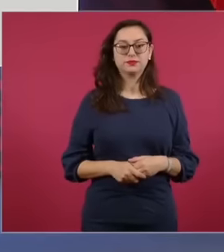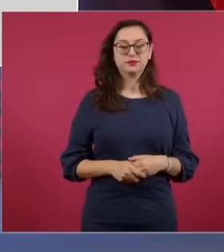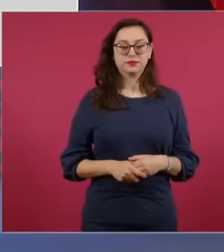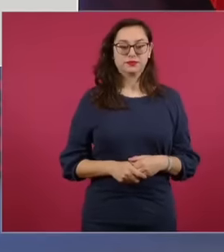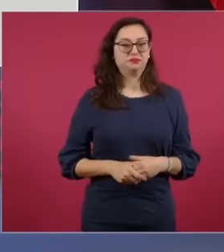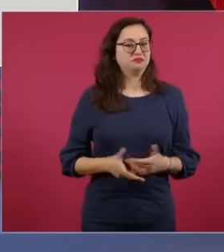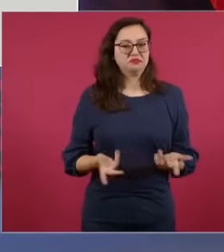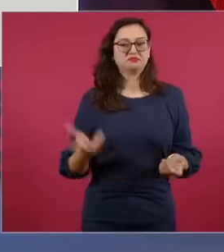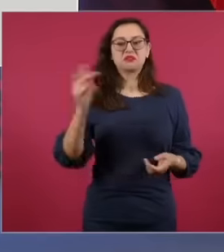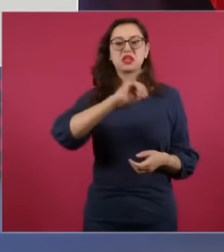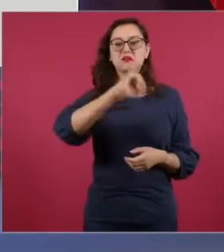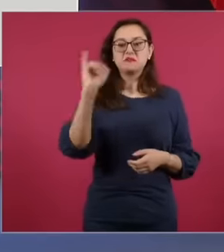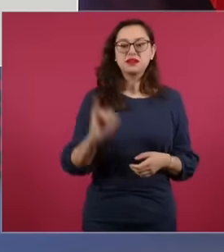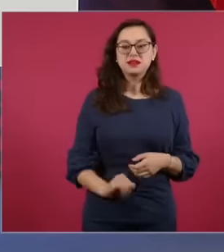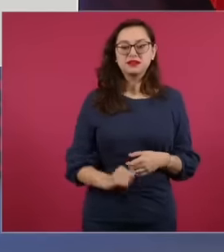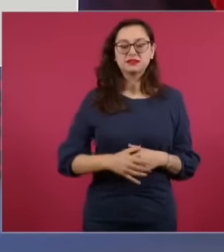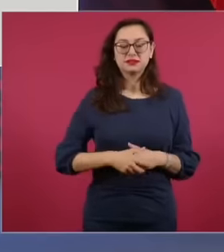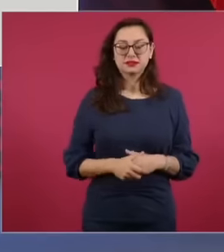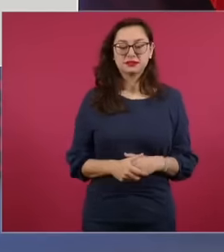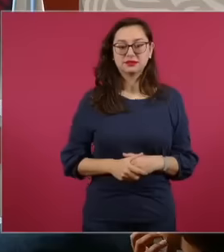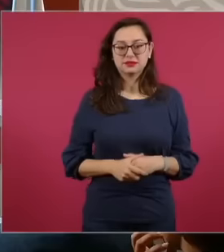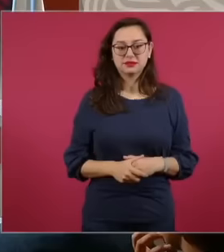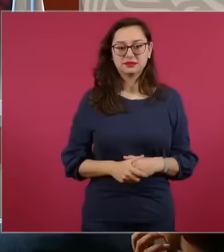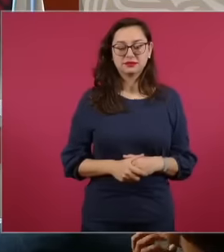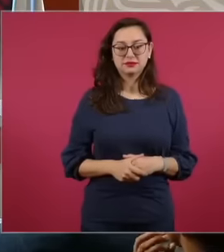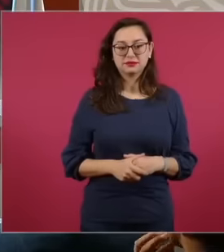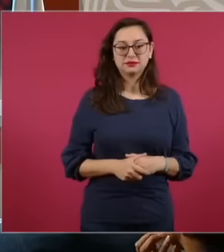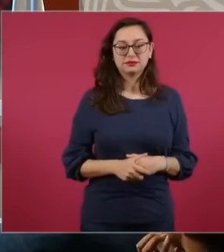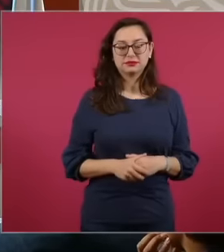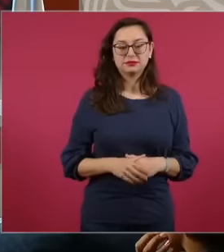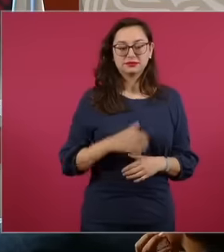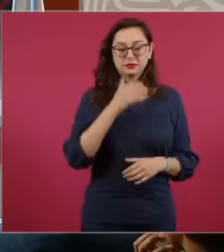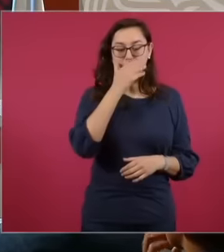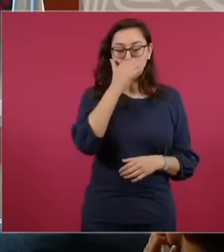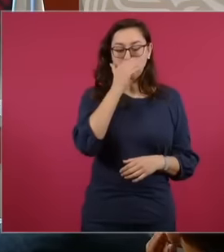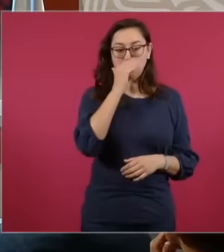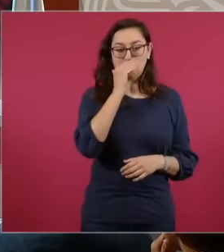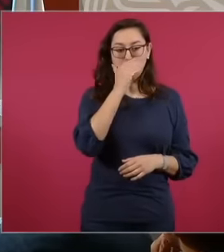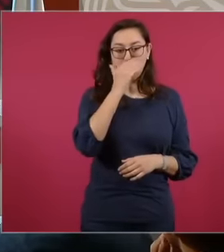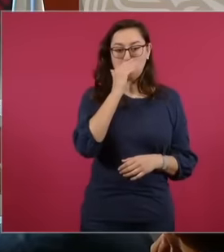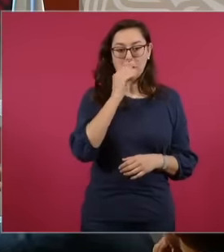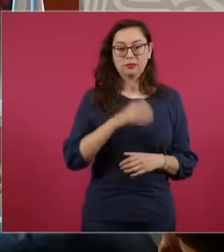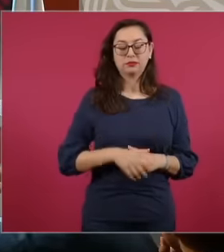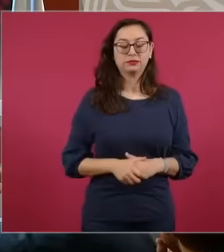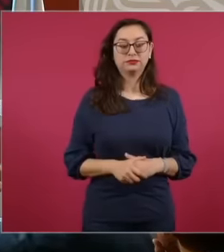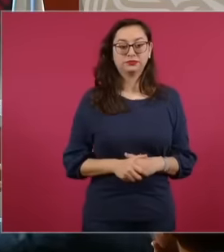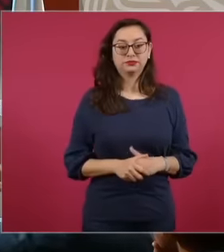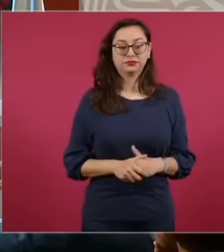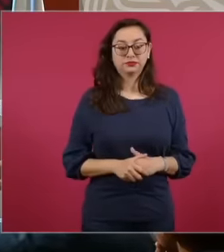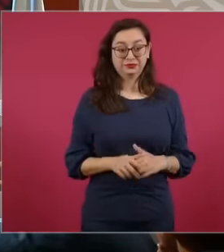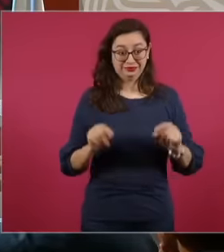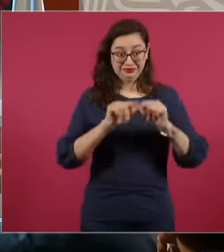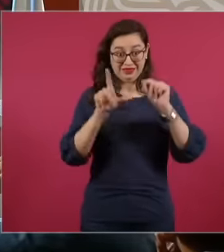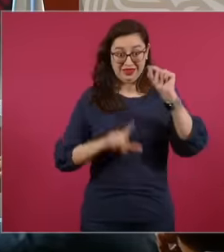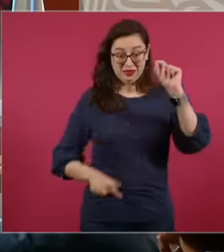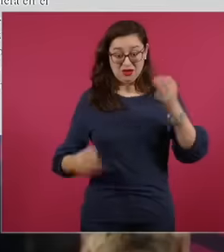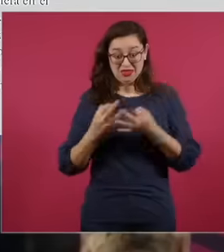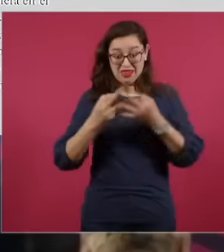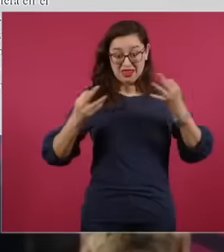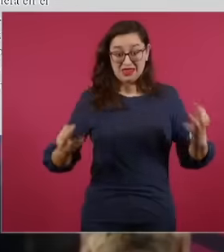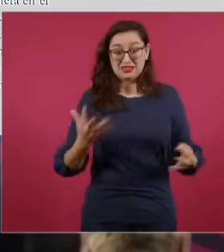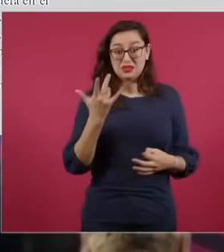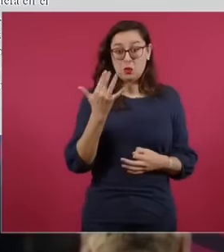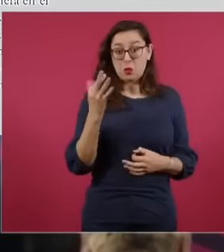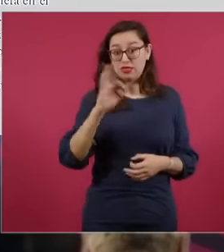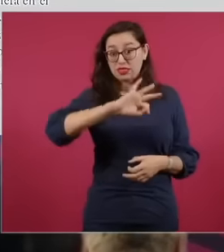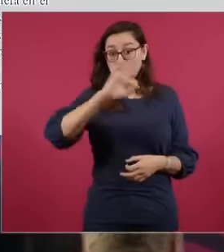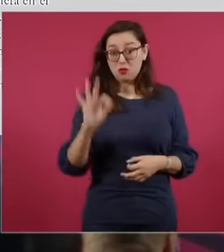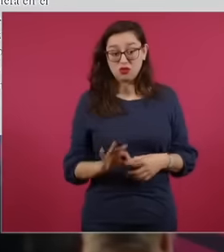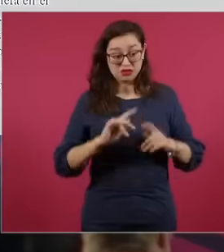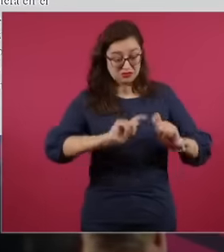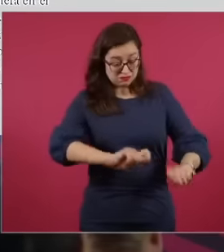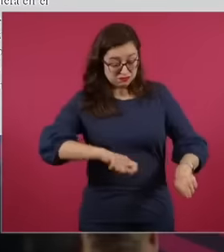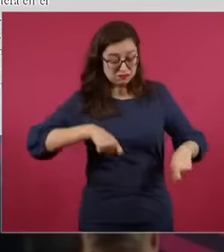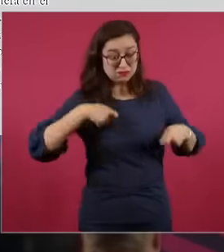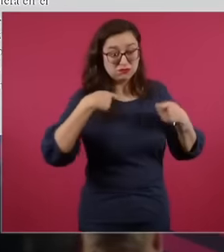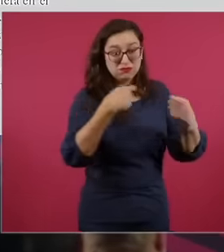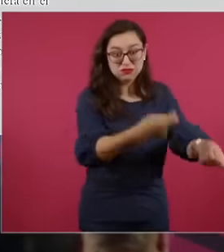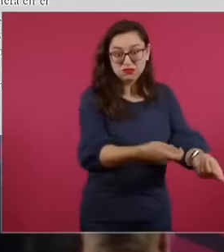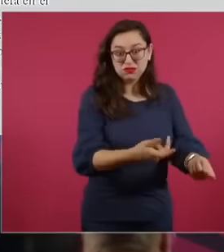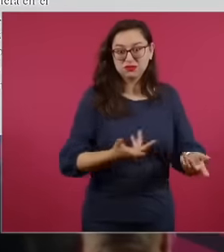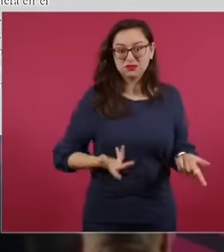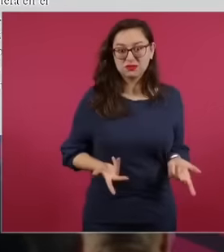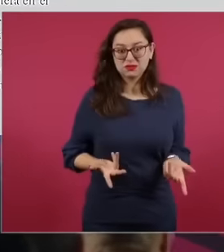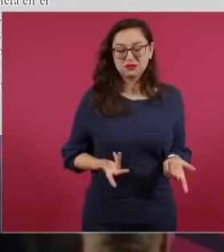? Almost half of the country that has 200 million hectares